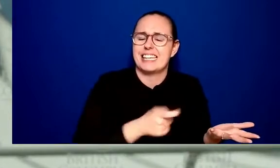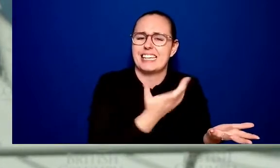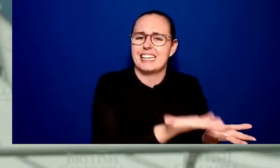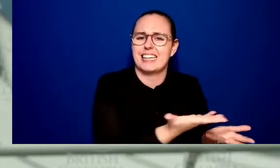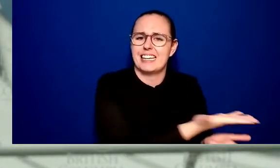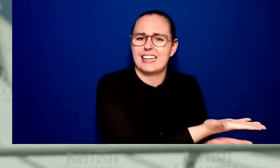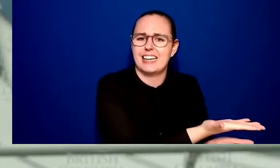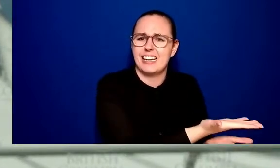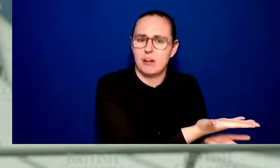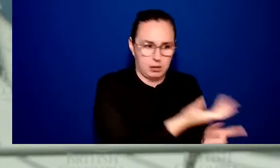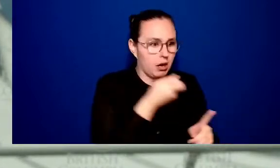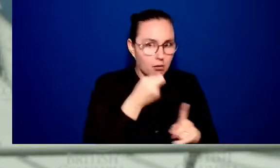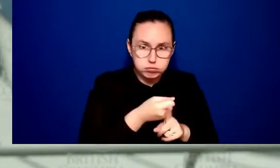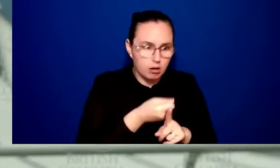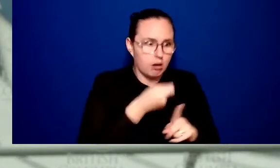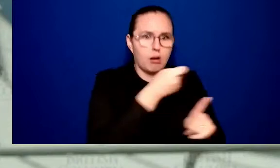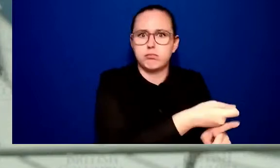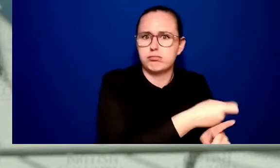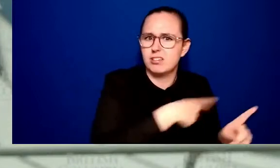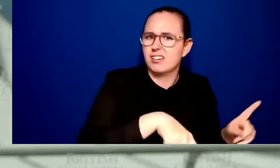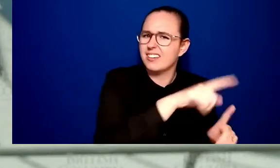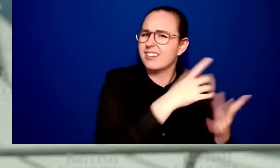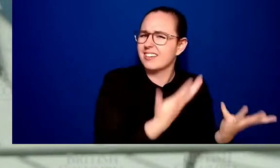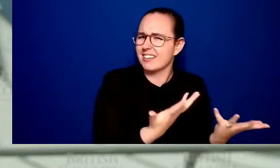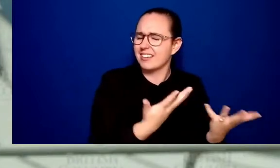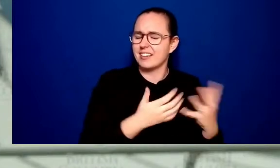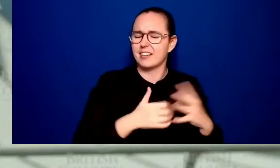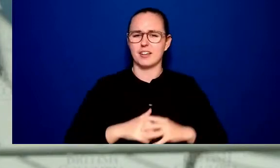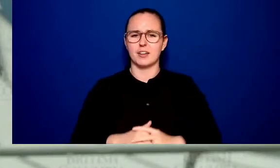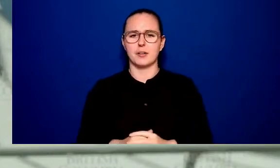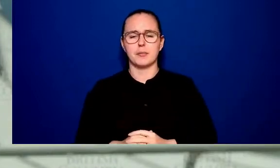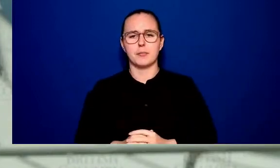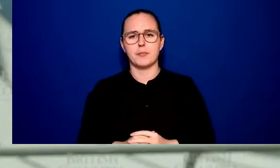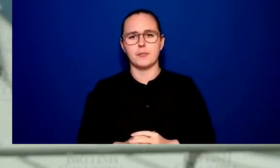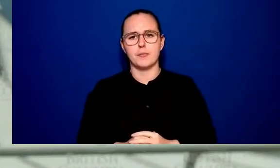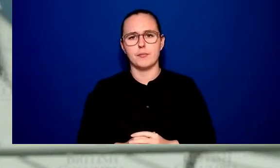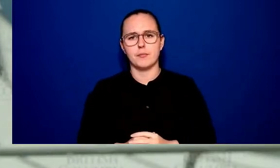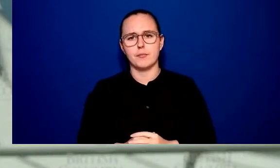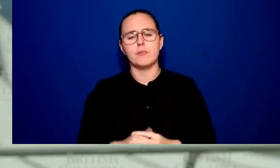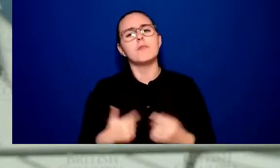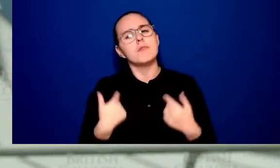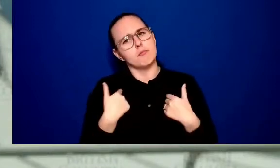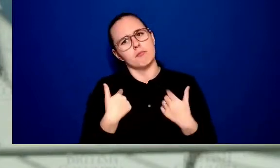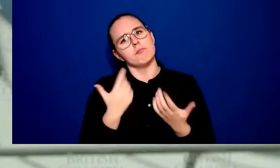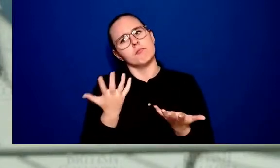care workers who for your own reasons may have delayed getting your vaccine but have